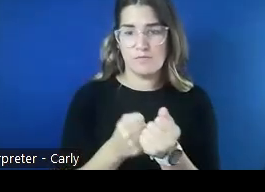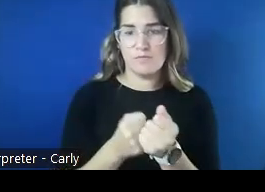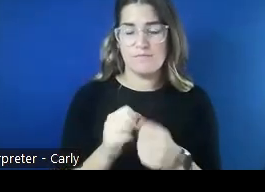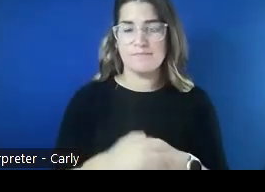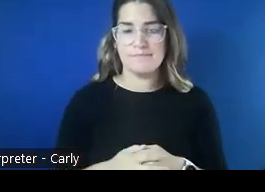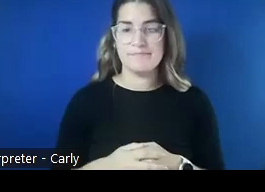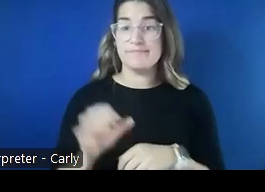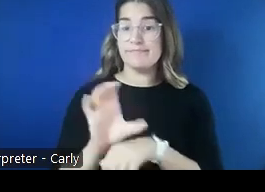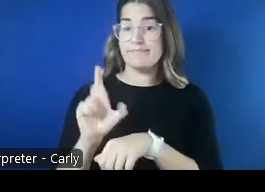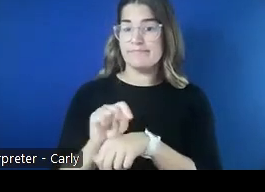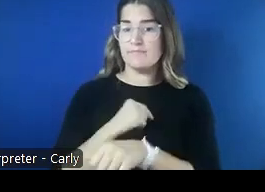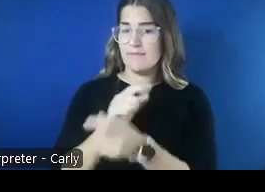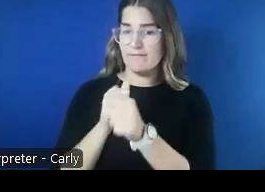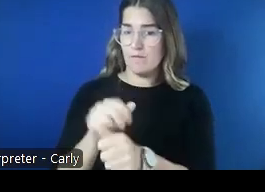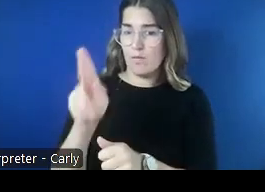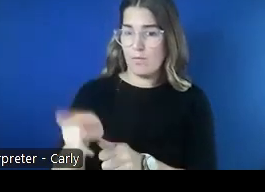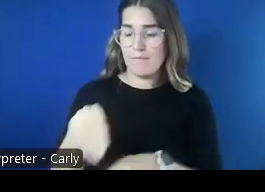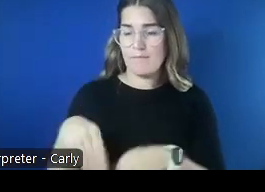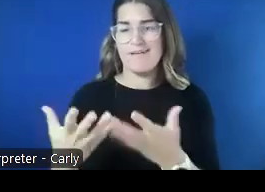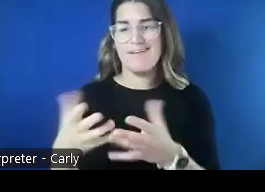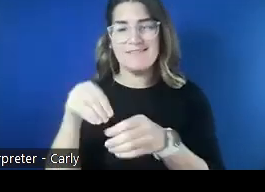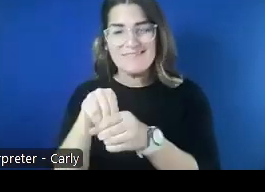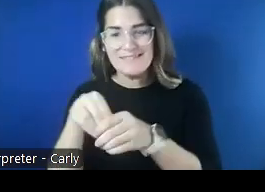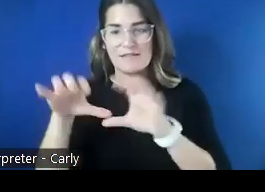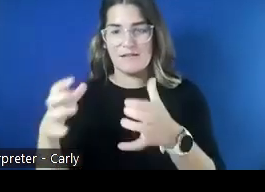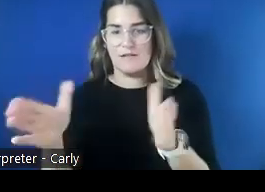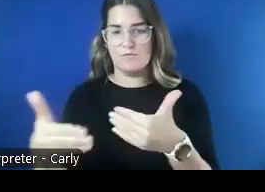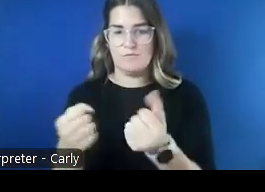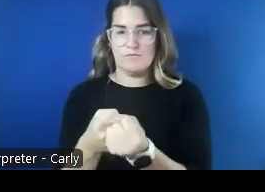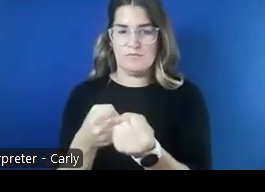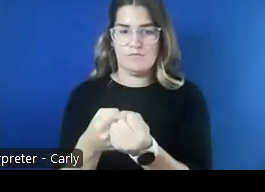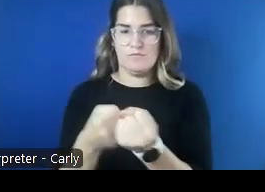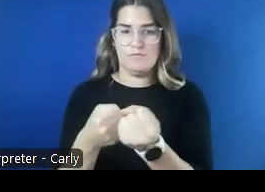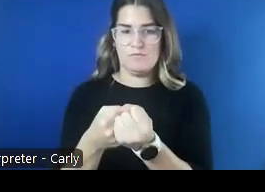then follow up to provide in classroom support and observations to help facilitate the implementation